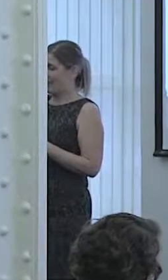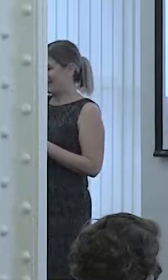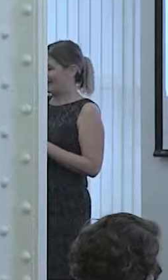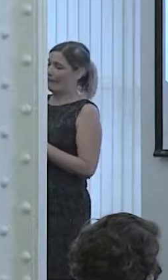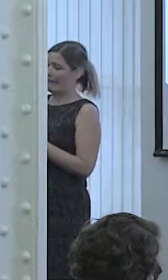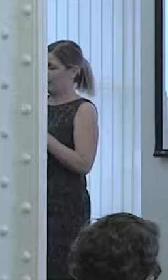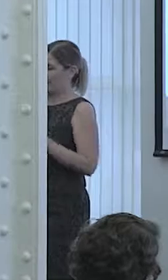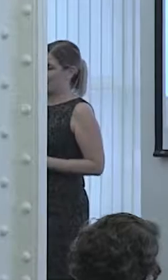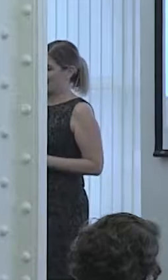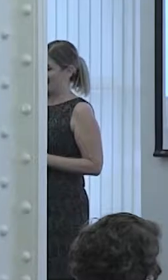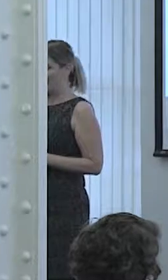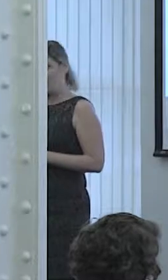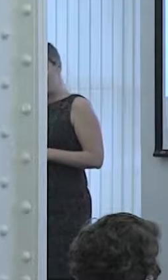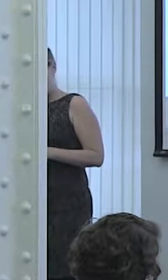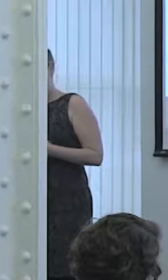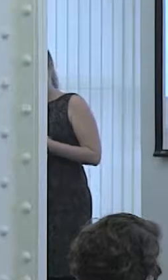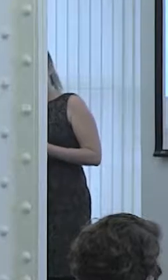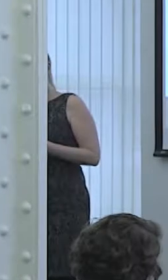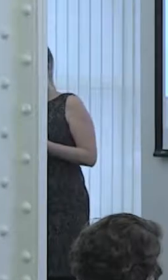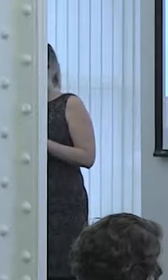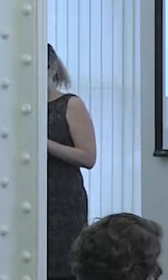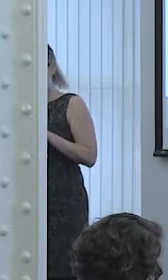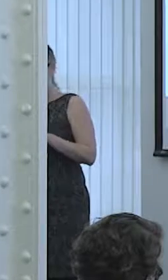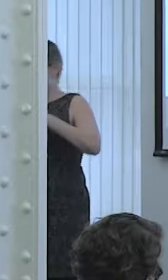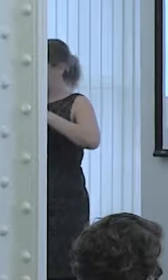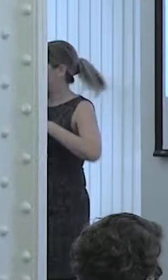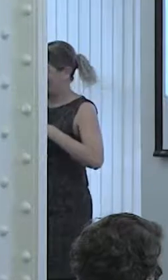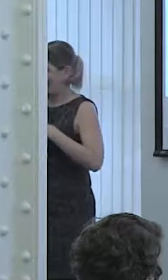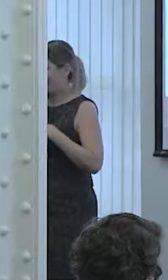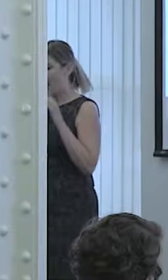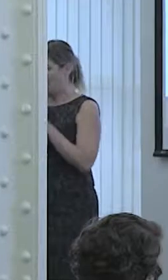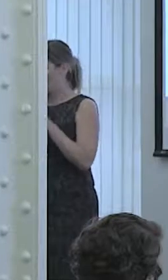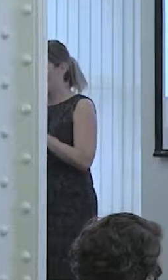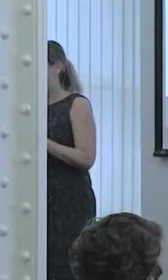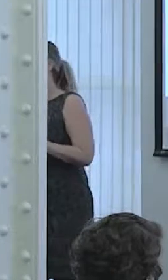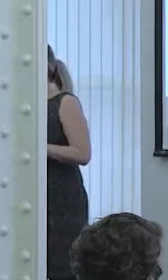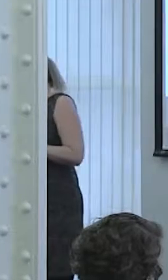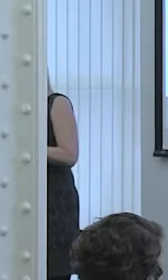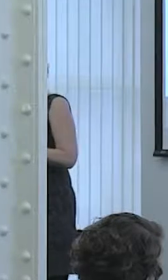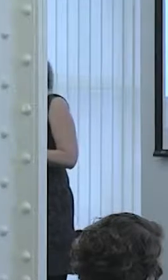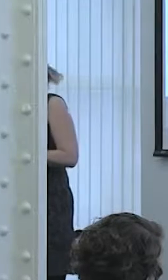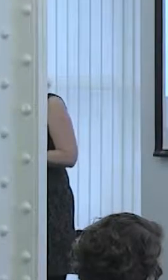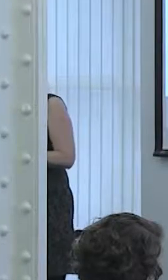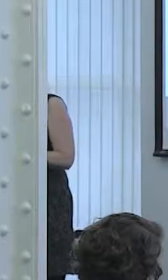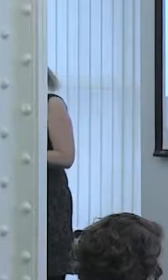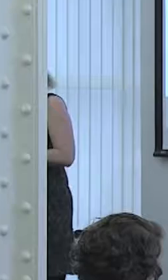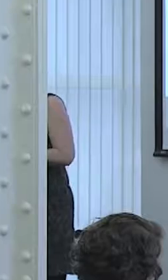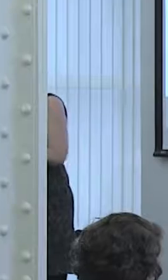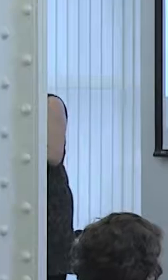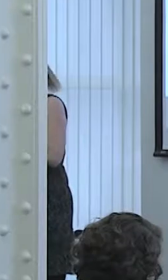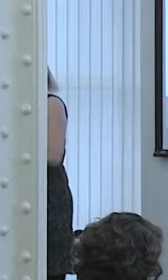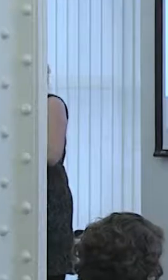You've only heard one disable kinkster's experience. You have not heard the experiences of others.